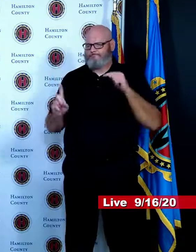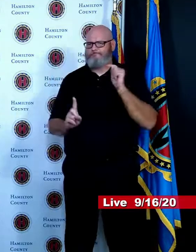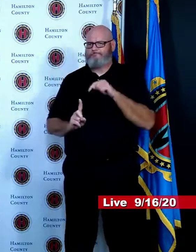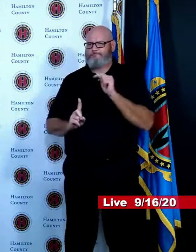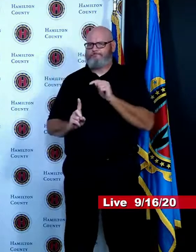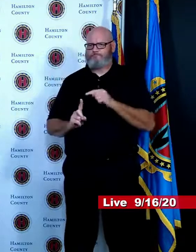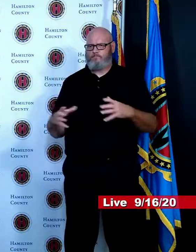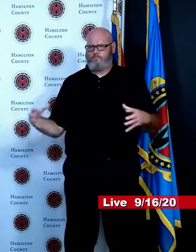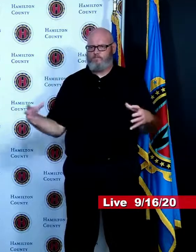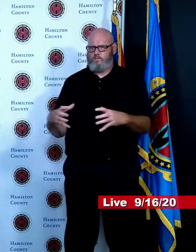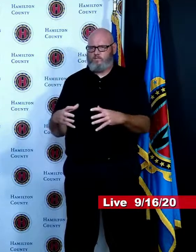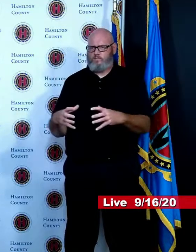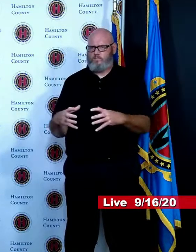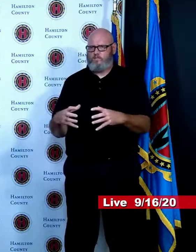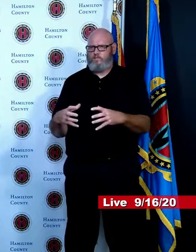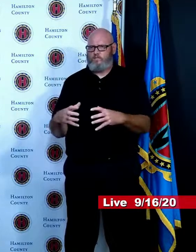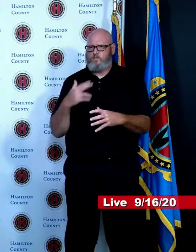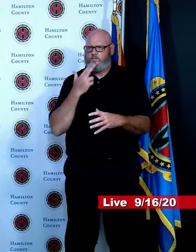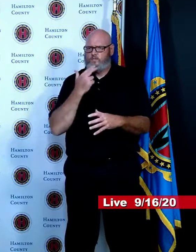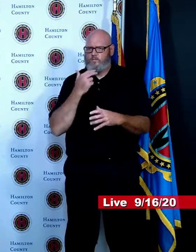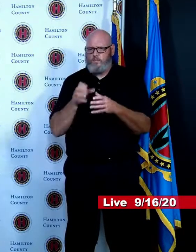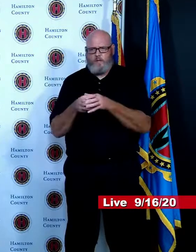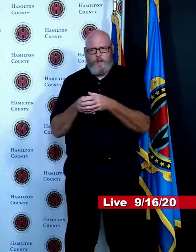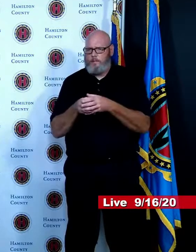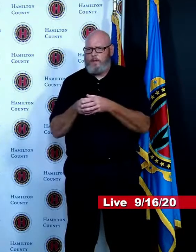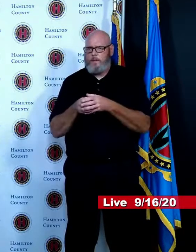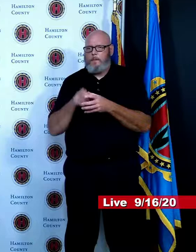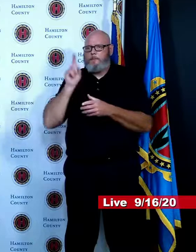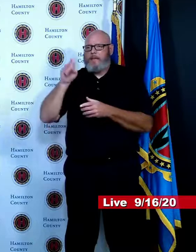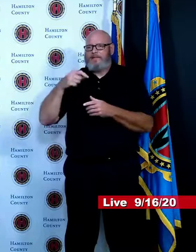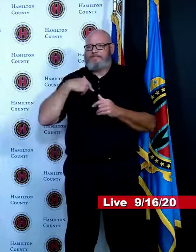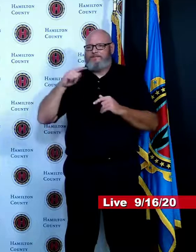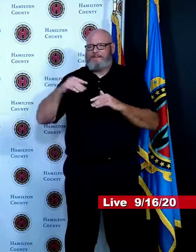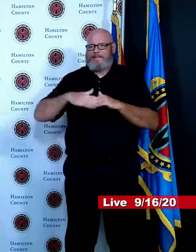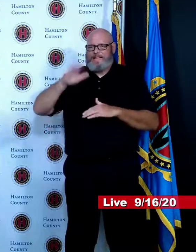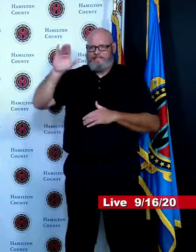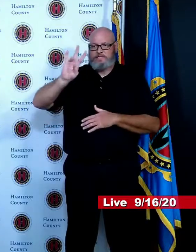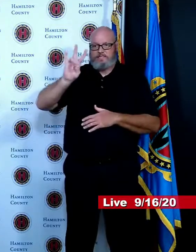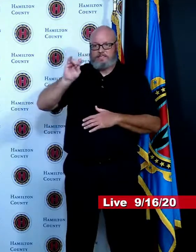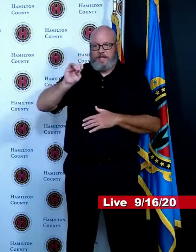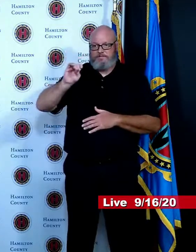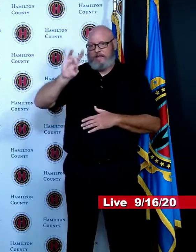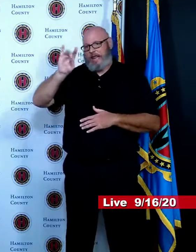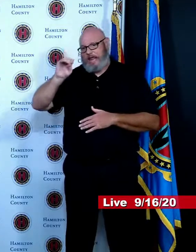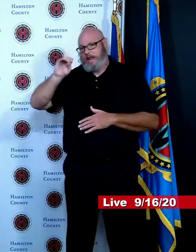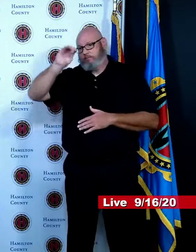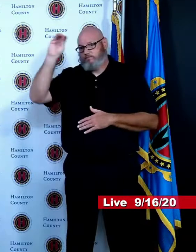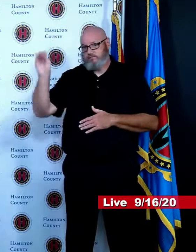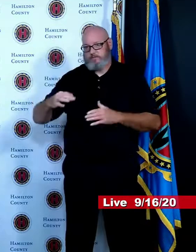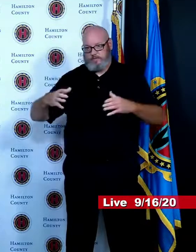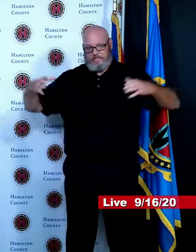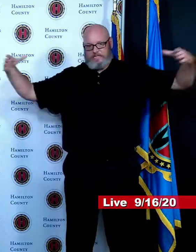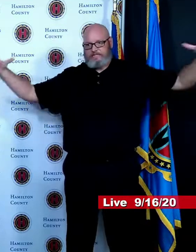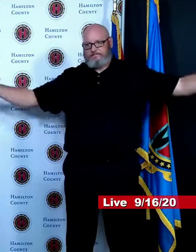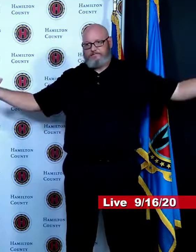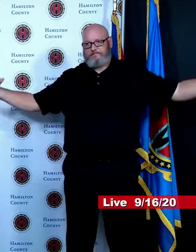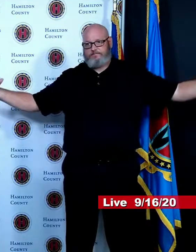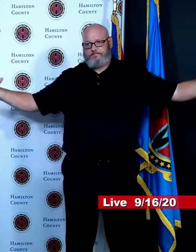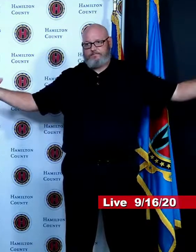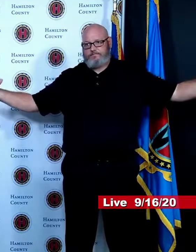you need at least 70 or 80 percent for almost anything to develop that level of hurt immunity